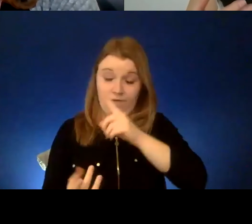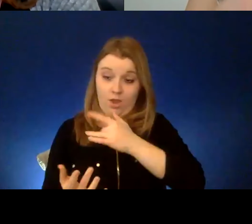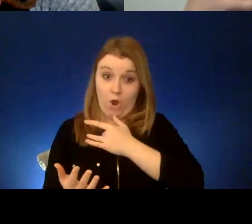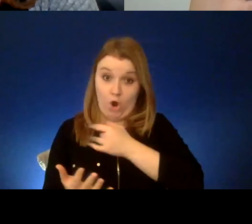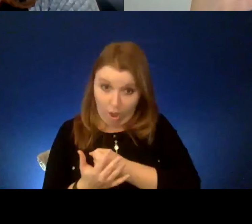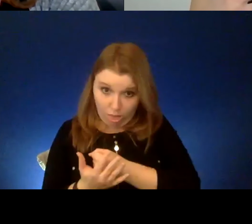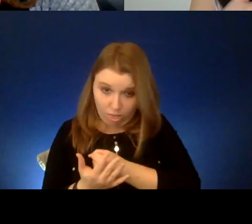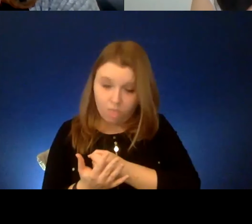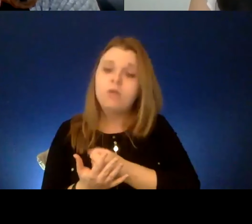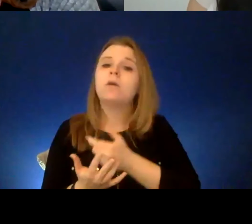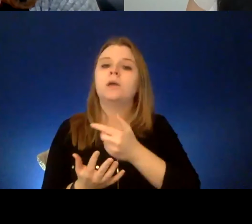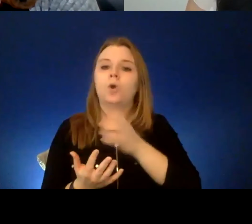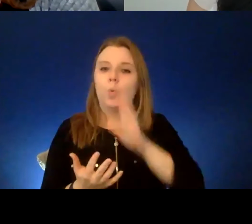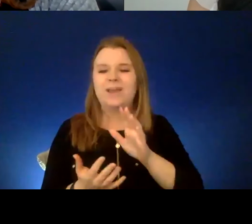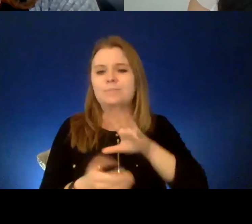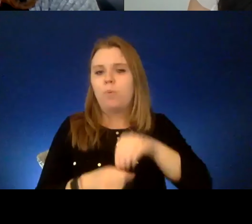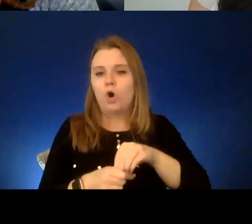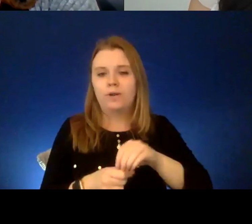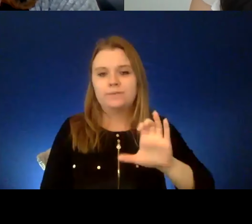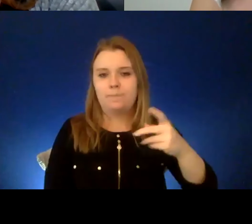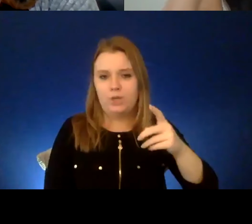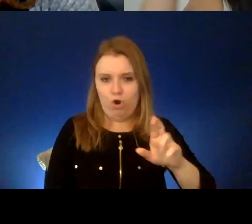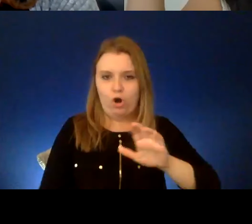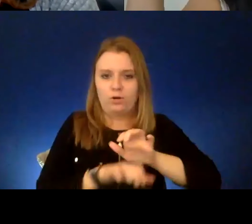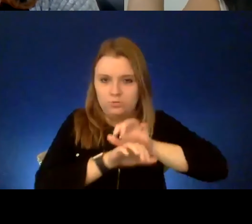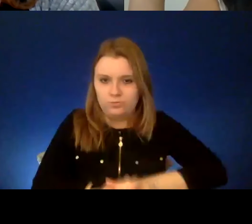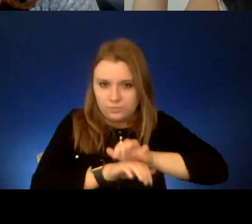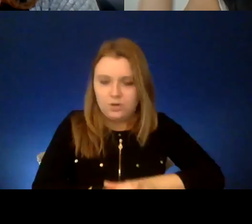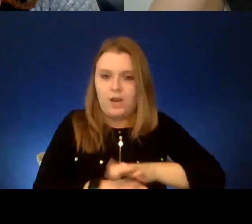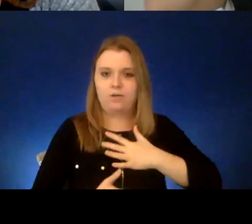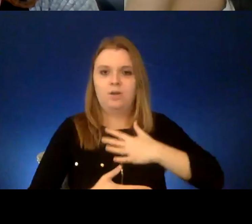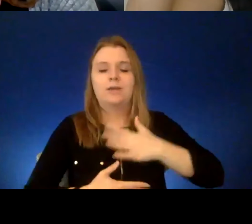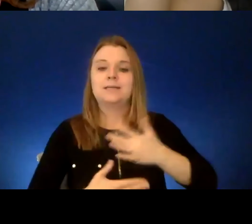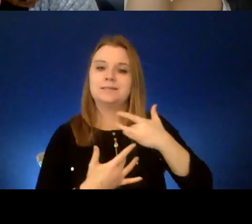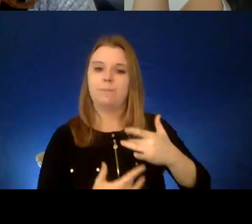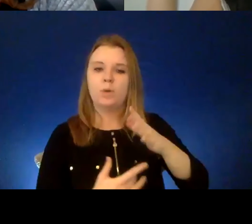So it's part of CPR and resuscitation, and it's usually hanging on a wall in a box that says AED.